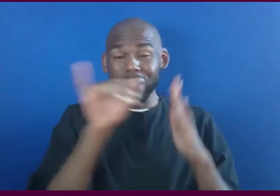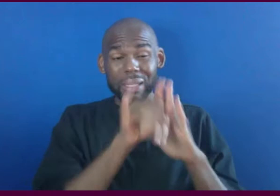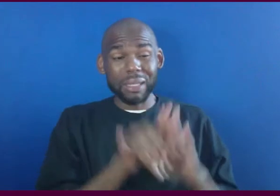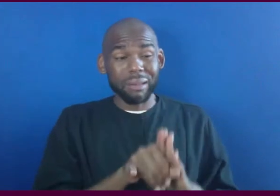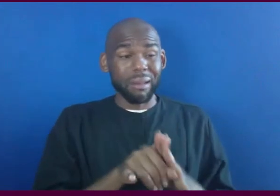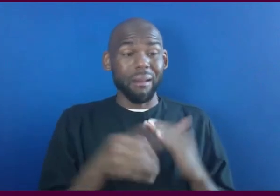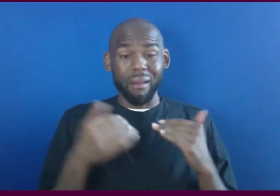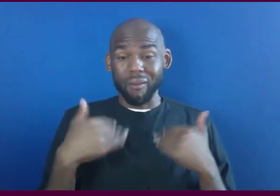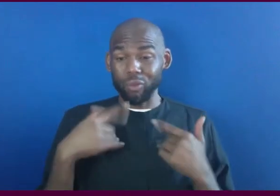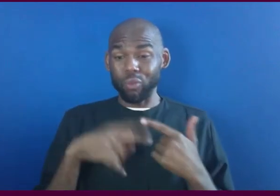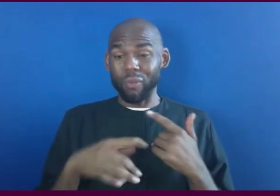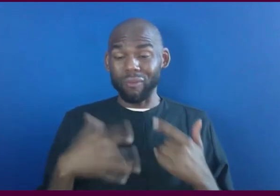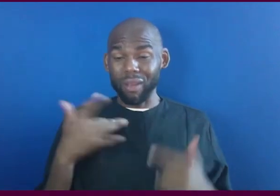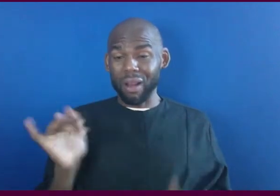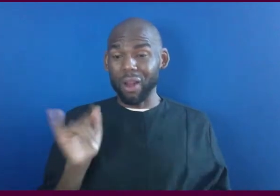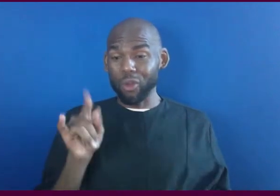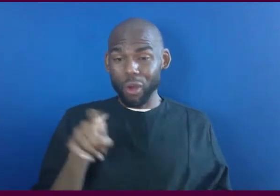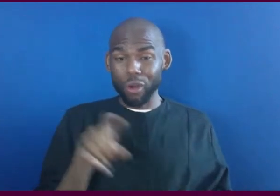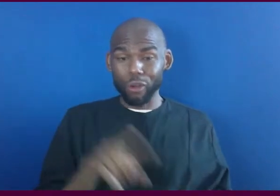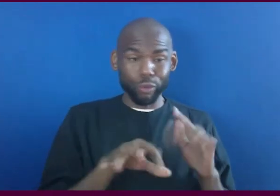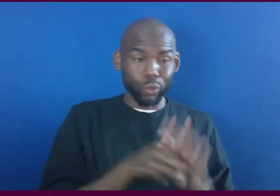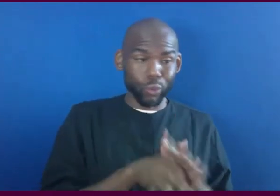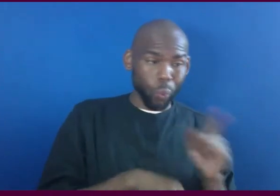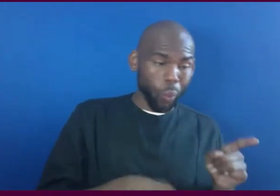and having to feel like you have to choose between one or the other?